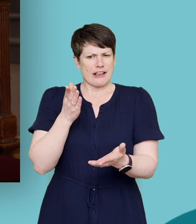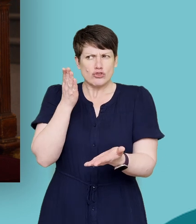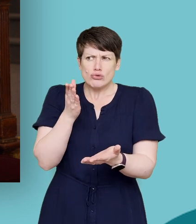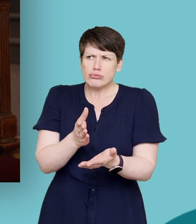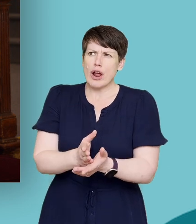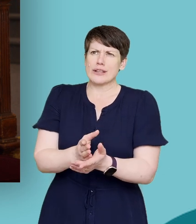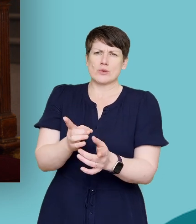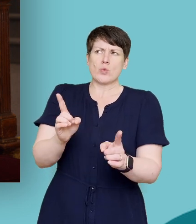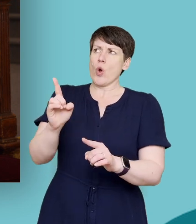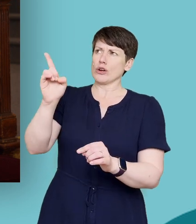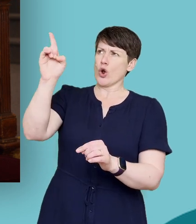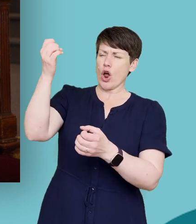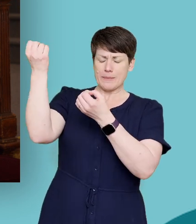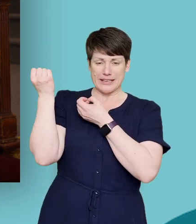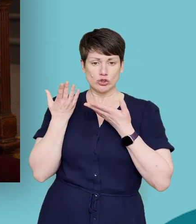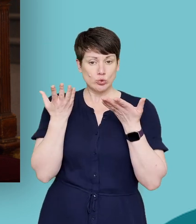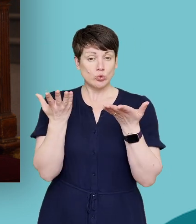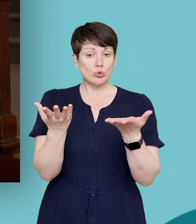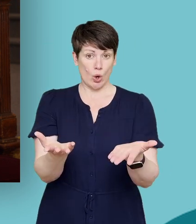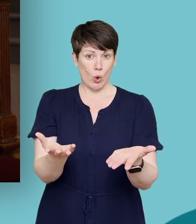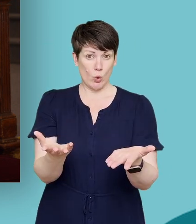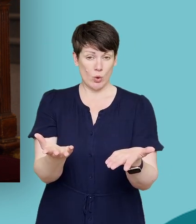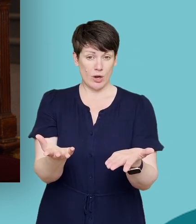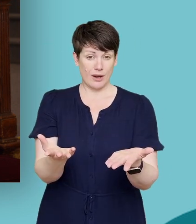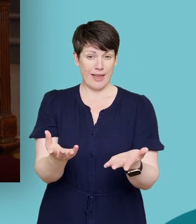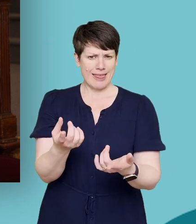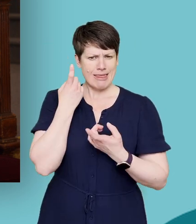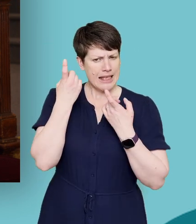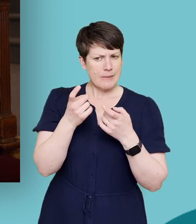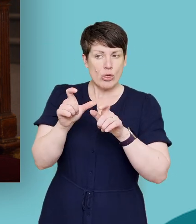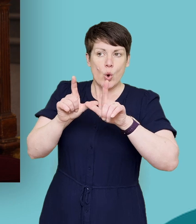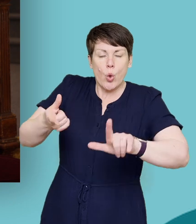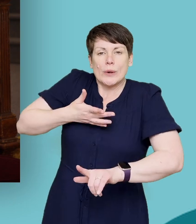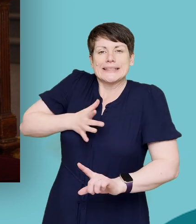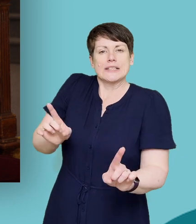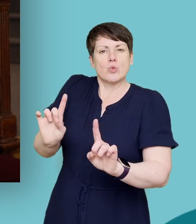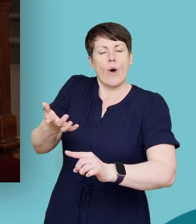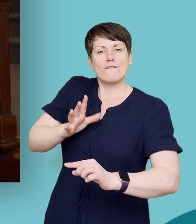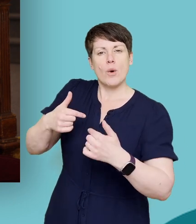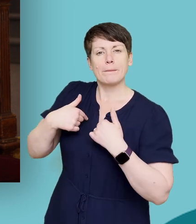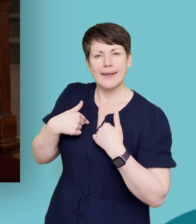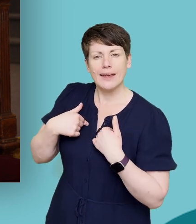good and what is right, and what does the Lord require of you. If we trust that statement, if we trust that